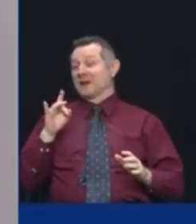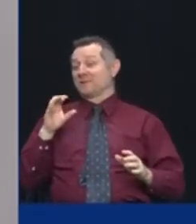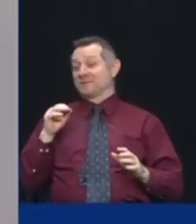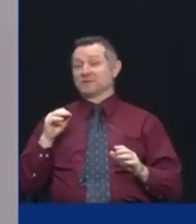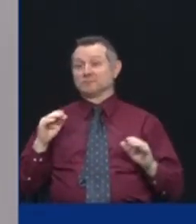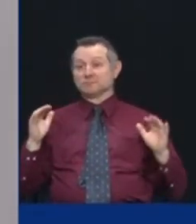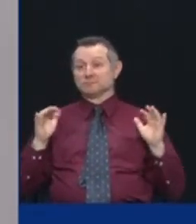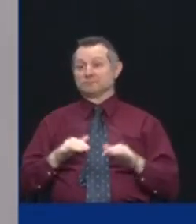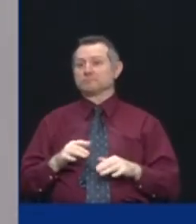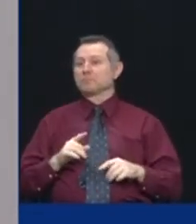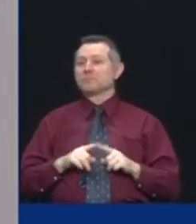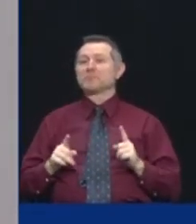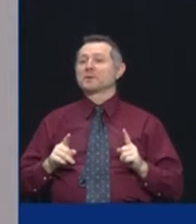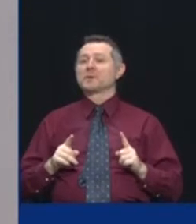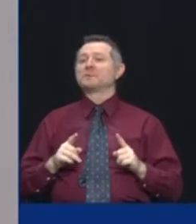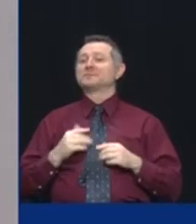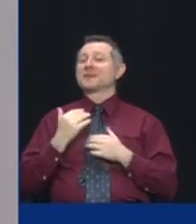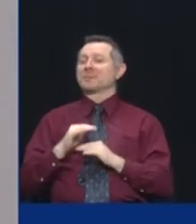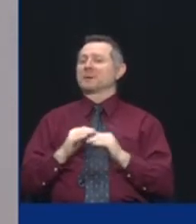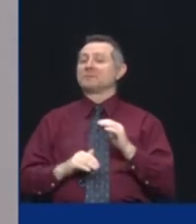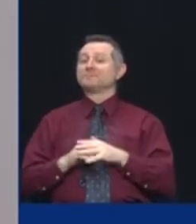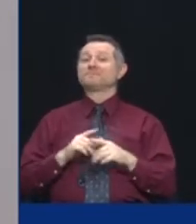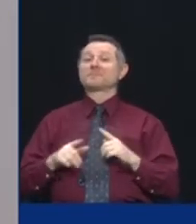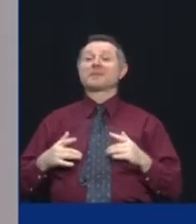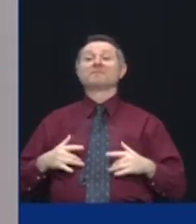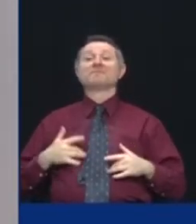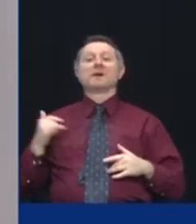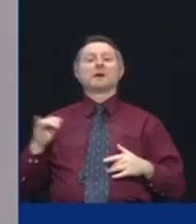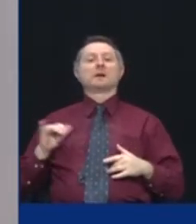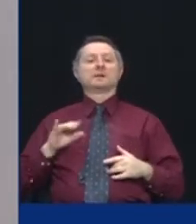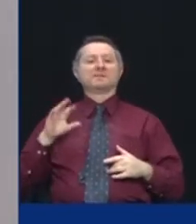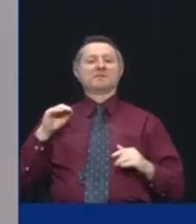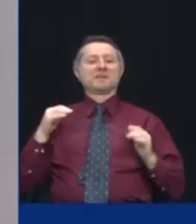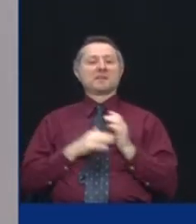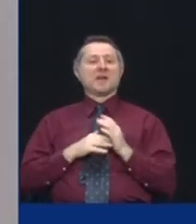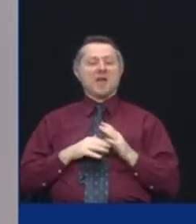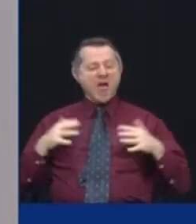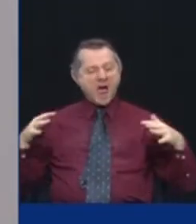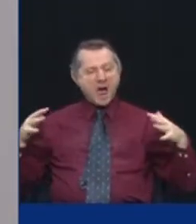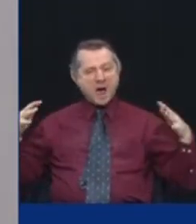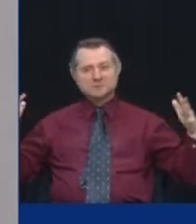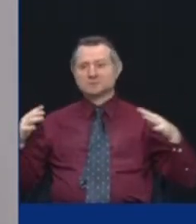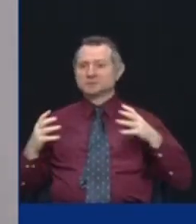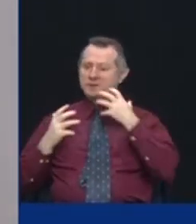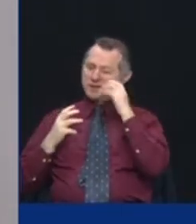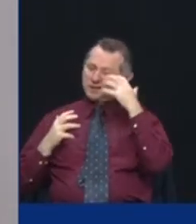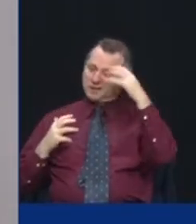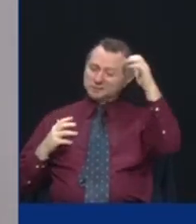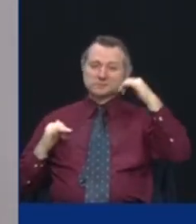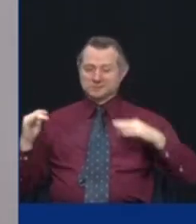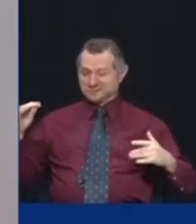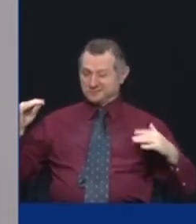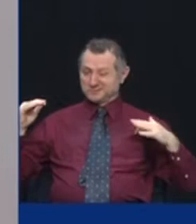CRYSTAL CLEAR. WE WERE AT CAPACITY, 10,8 50, AND THE BUILDING SOUNDED LIKE THERE WERE 50,000 PEOPLE,